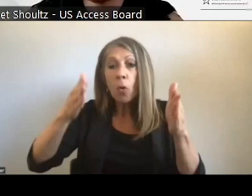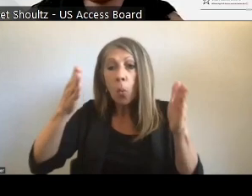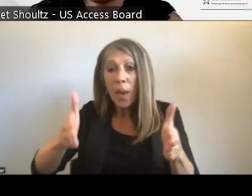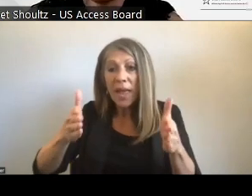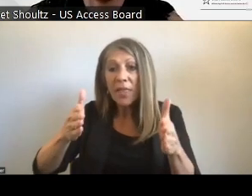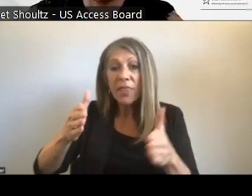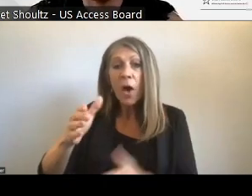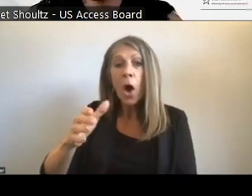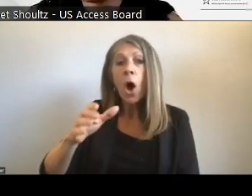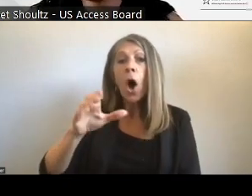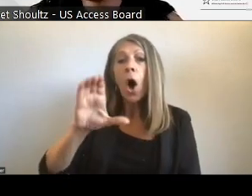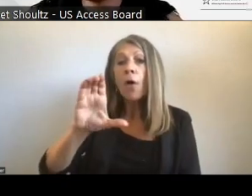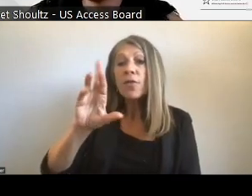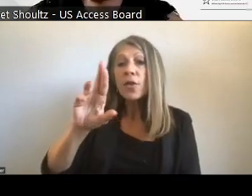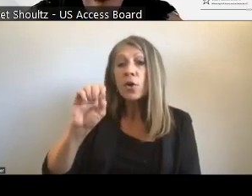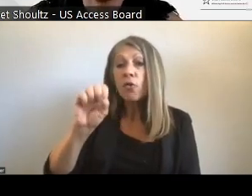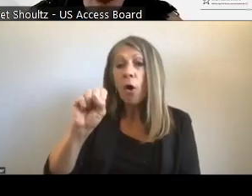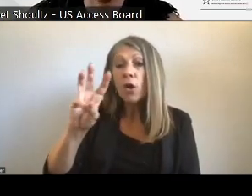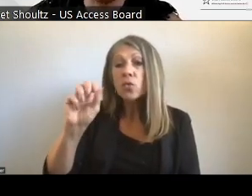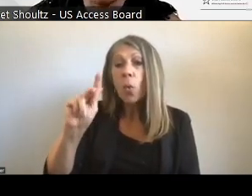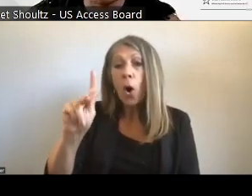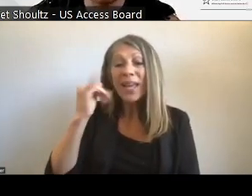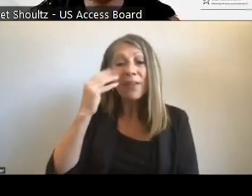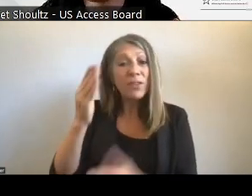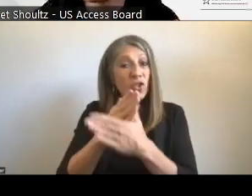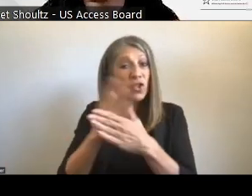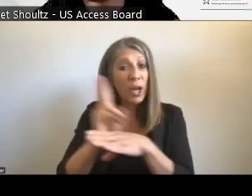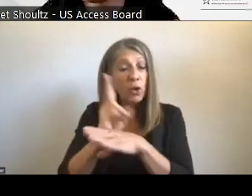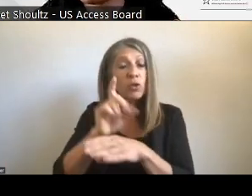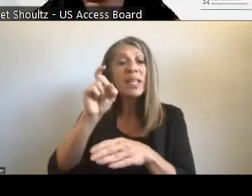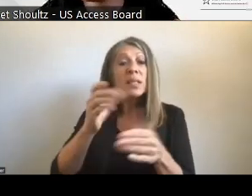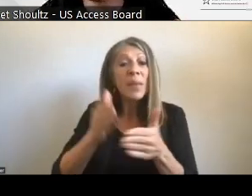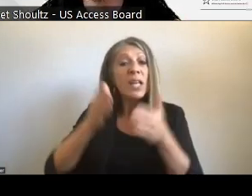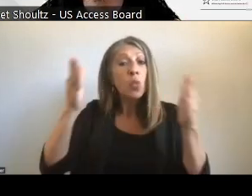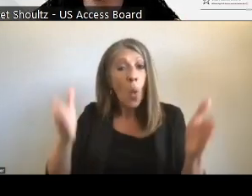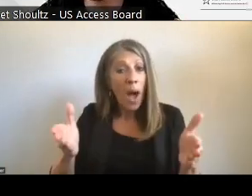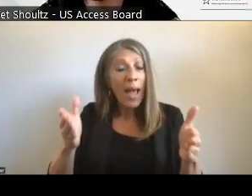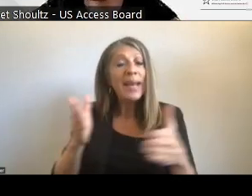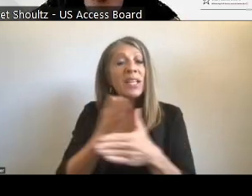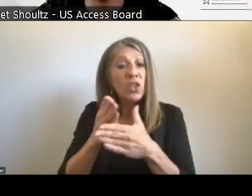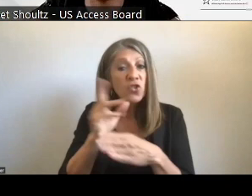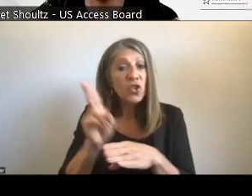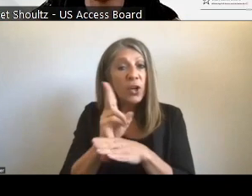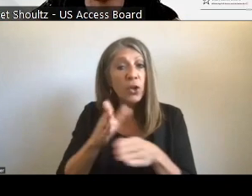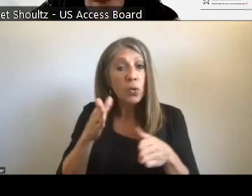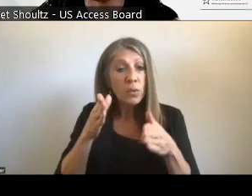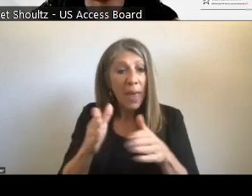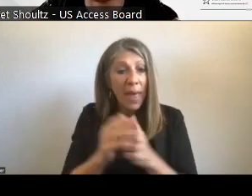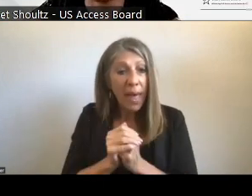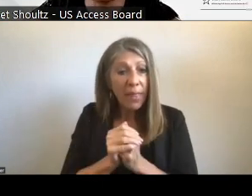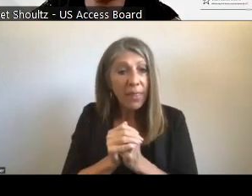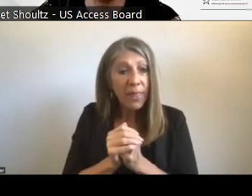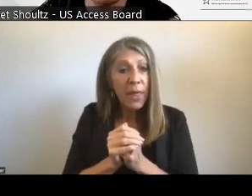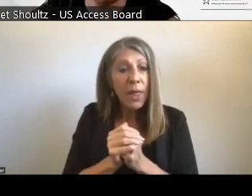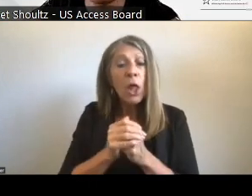Again at shared use paths, it needs to be as wide as the shared use path. The running slope is five